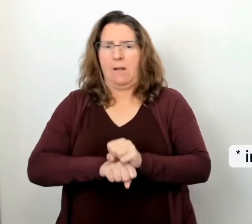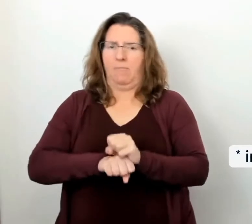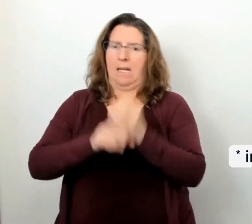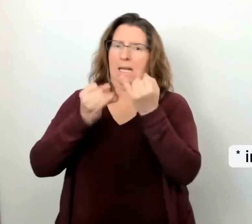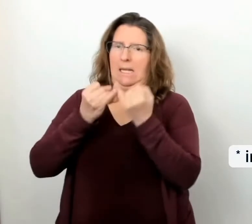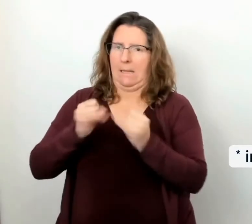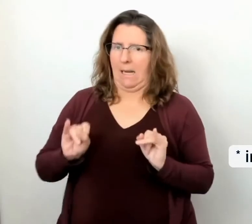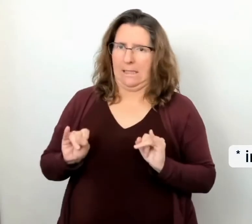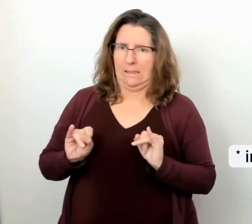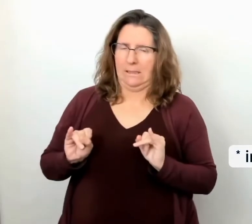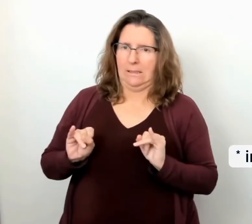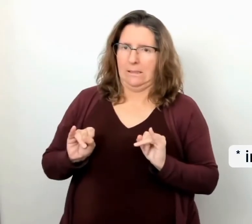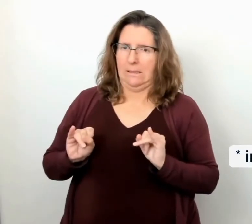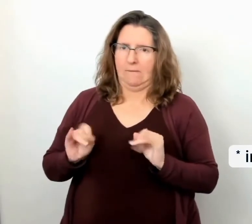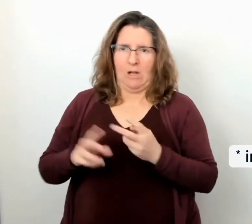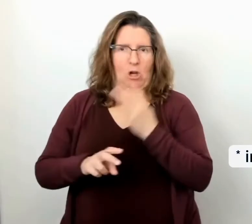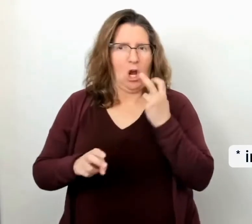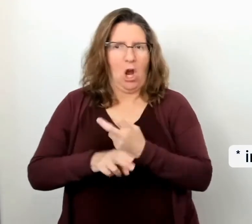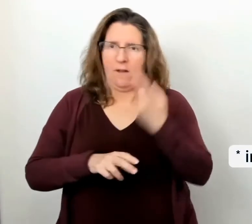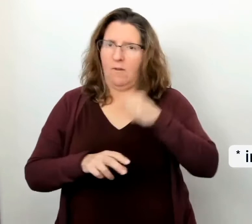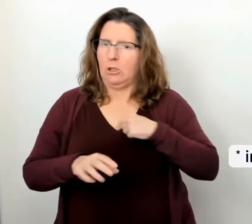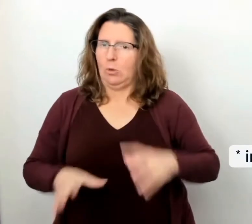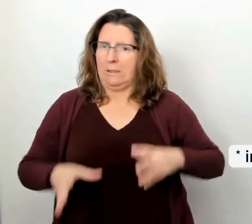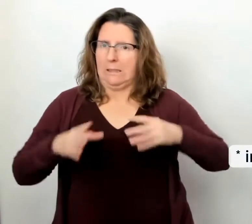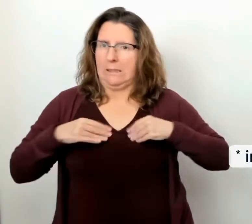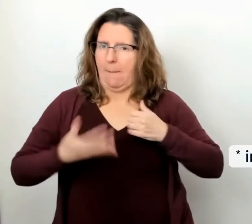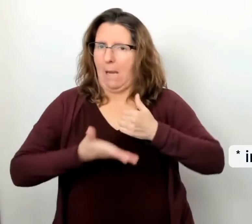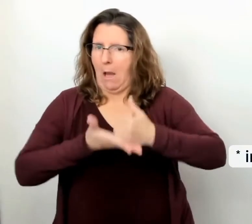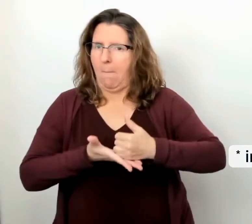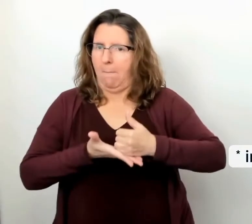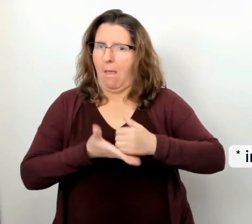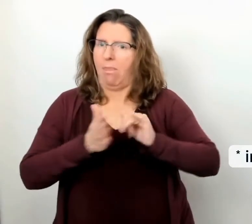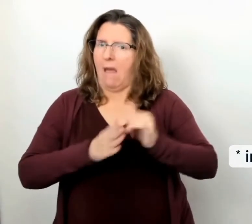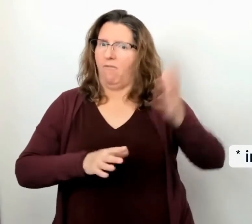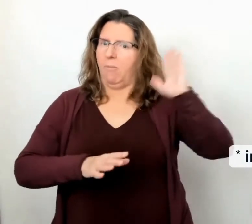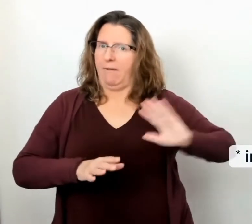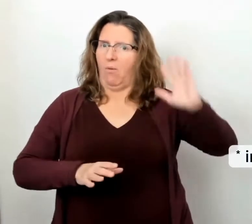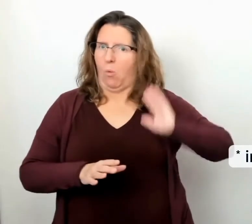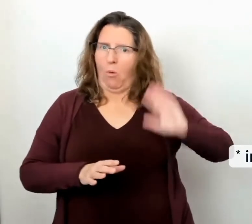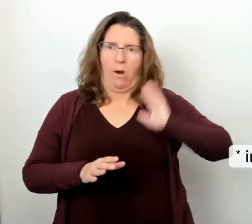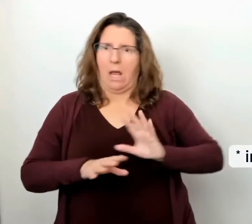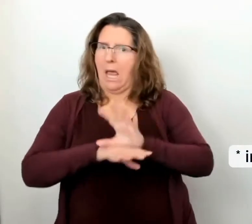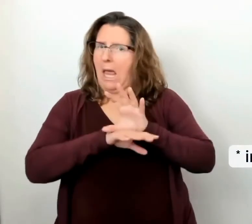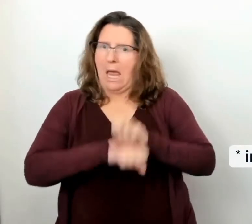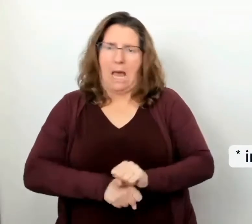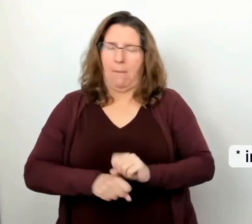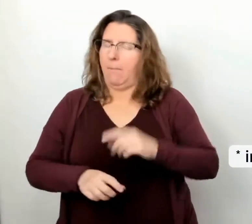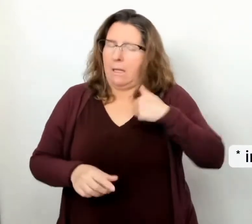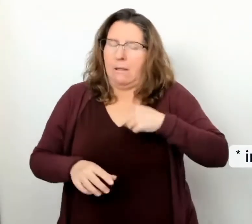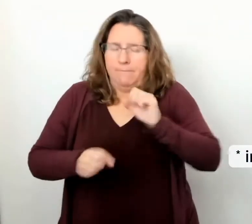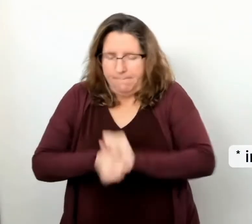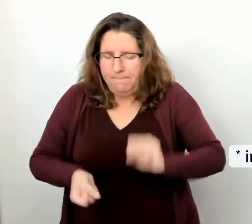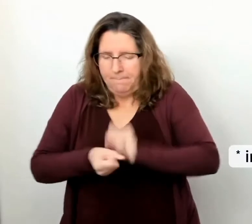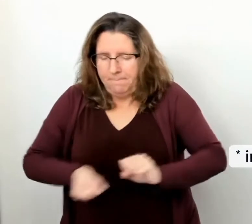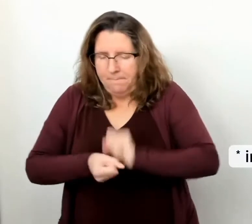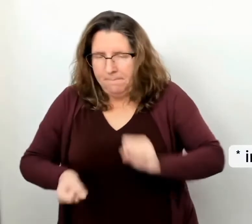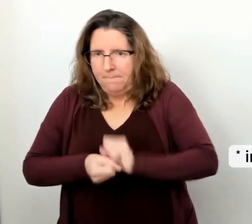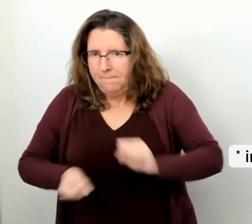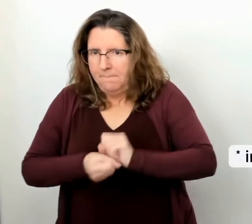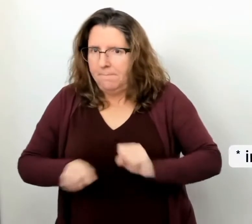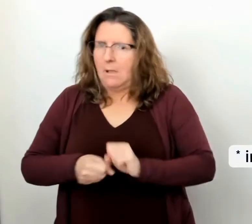it was difficult, very difficult to break away from that mindset. To not do it all myself. To accept help.